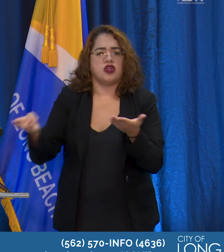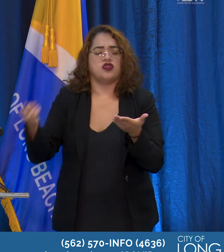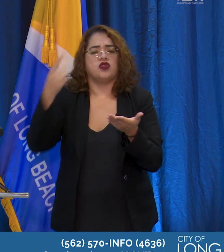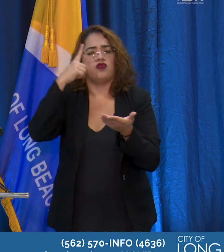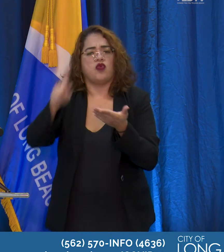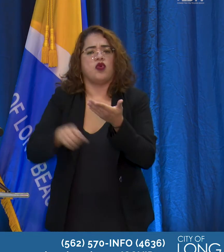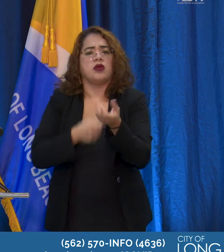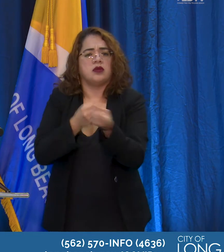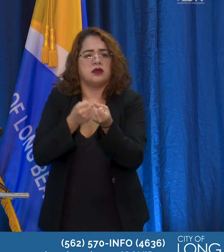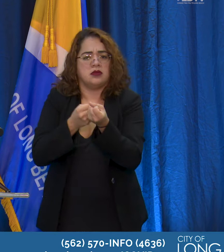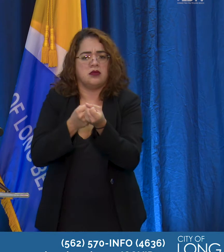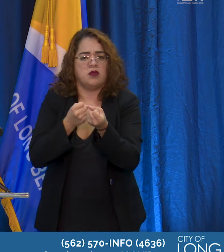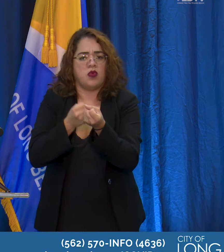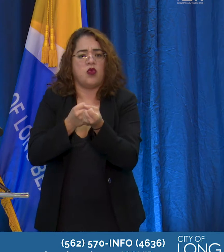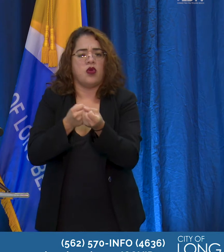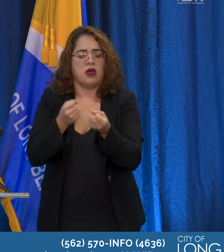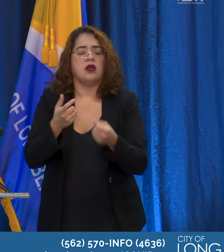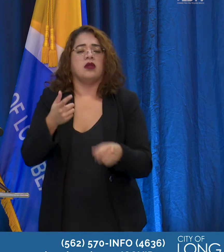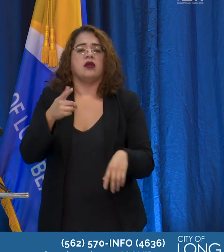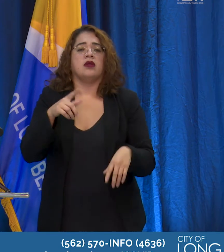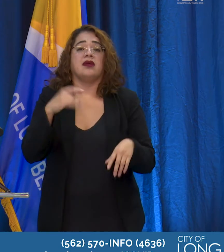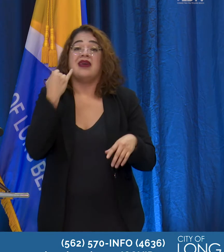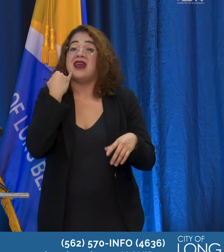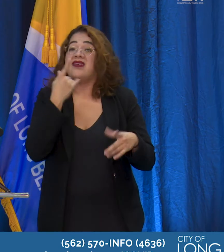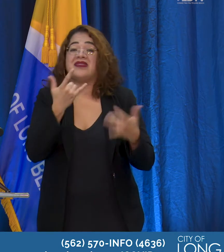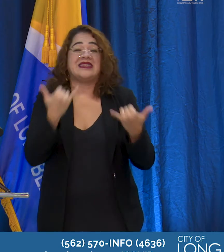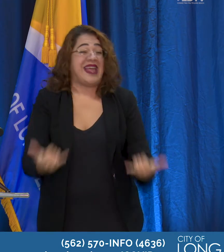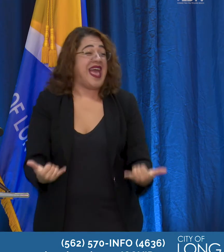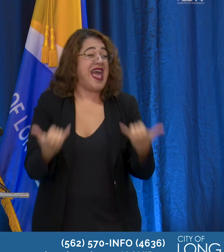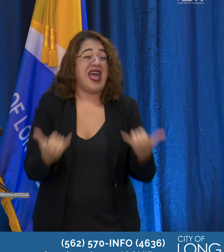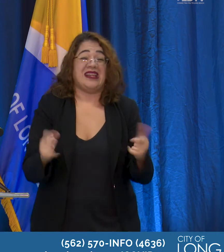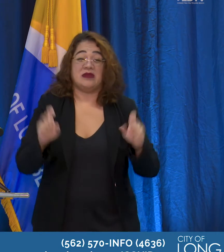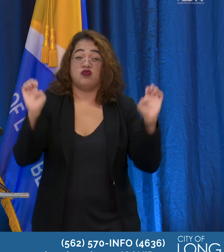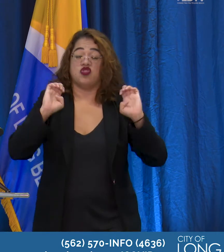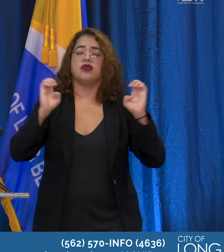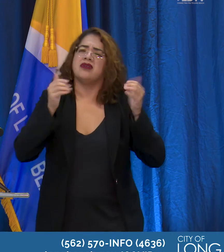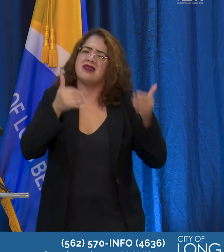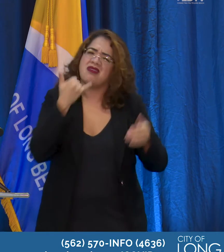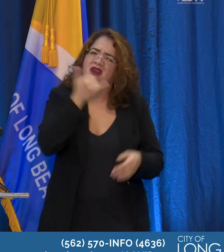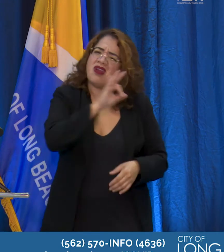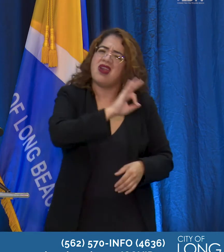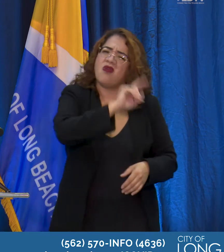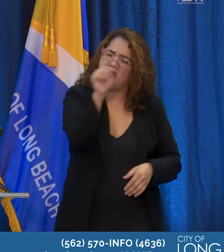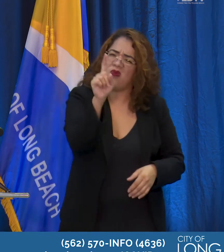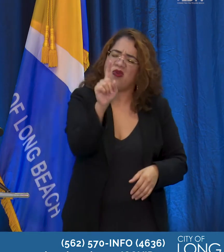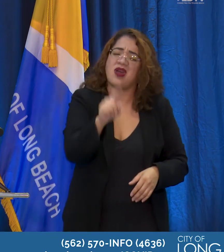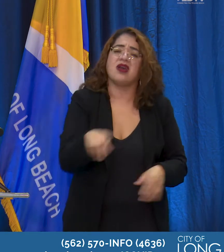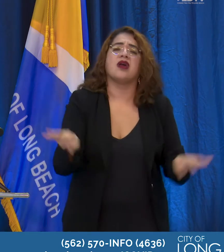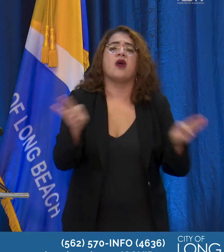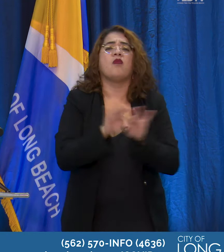for immediate assistance. In absence of a mental health emergency, you can take care of yourself and support your mental health